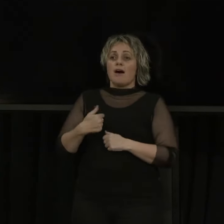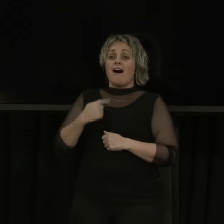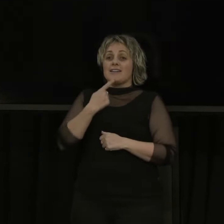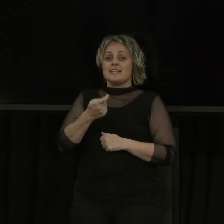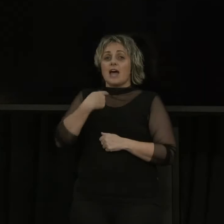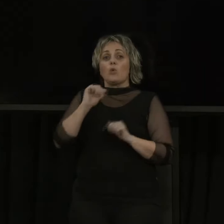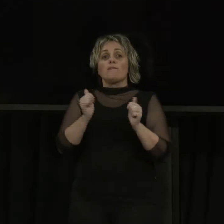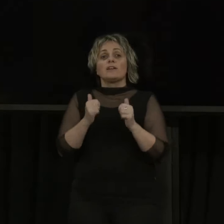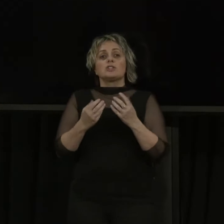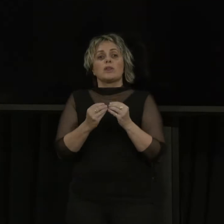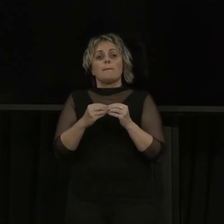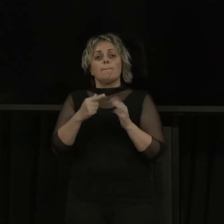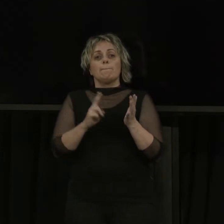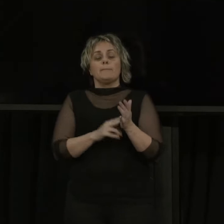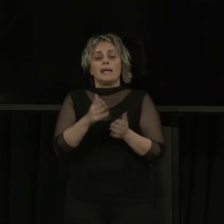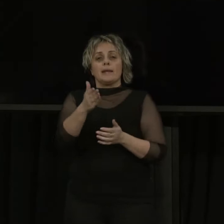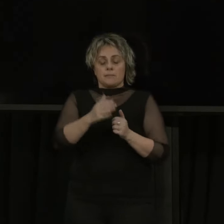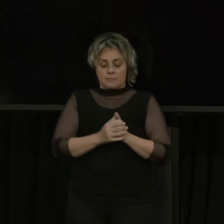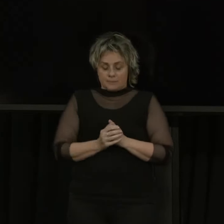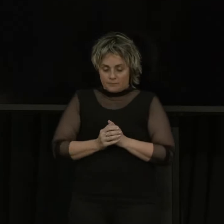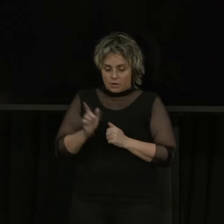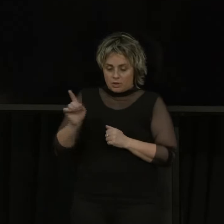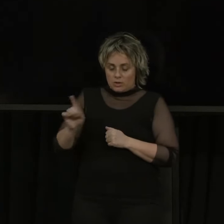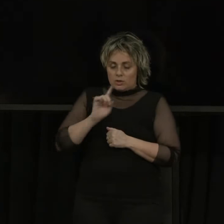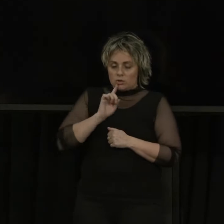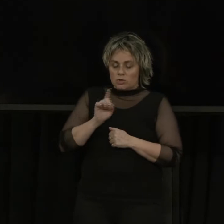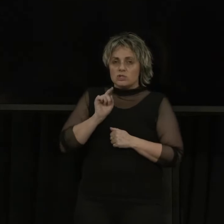based on the heat and -- health